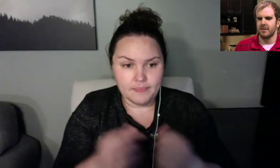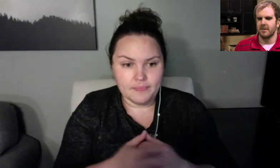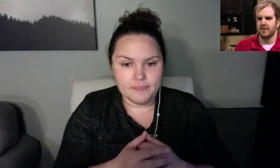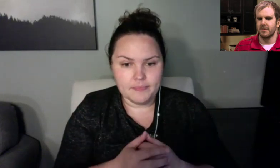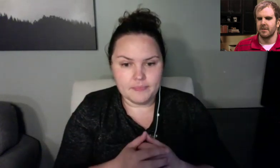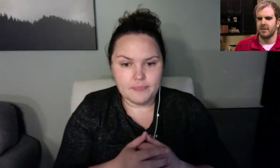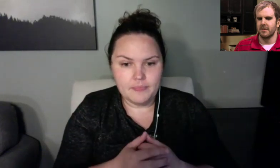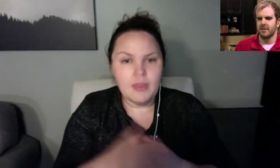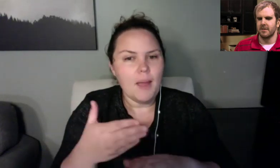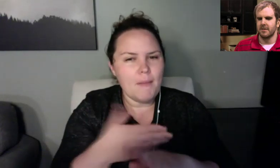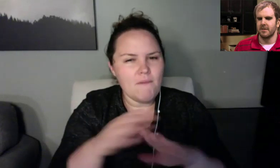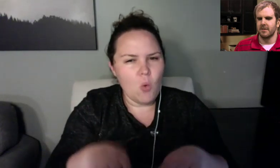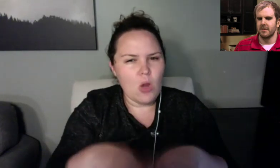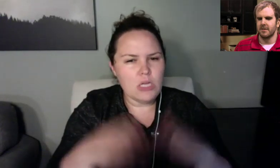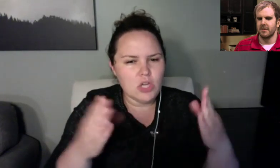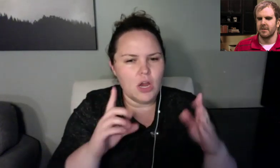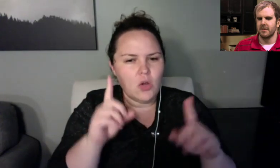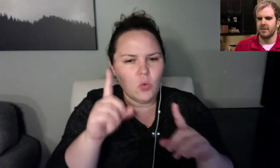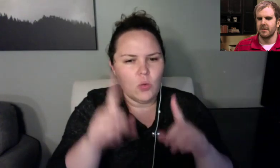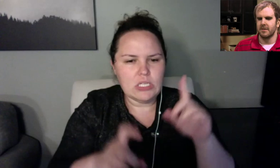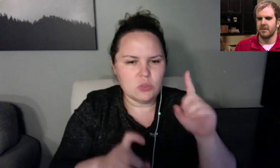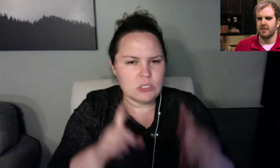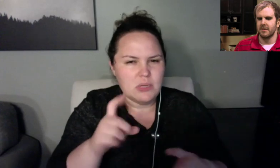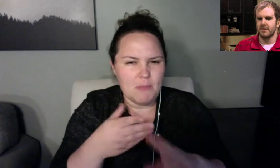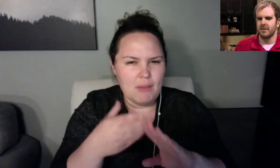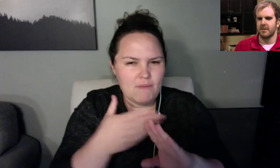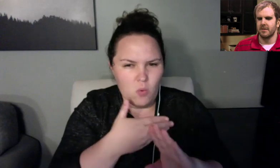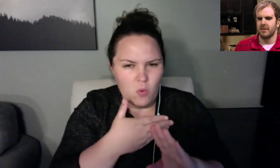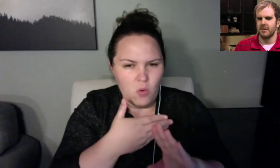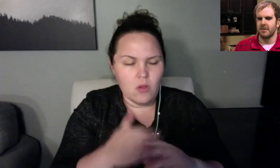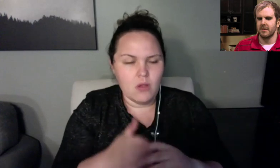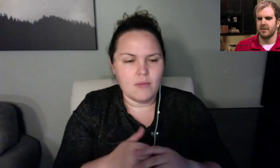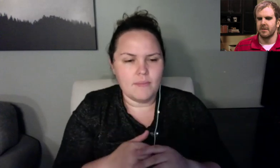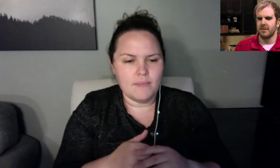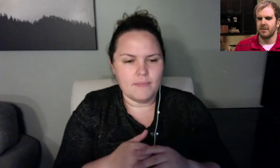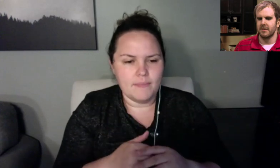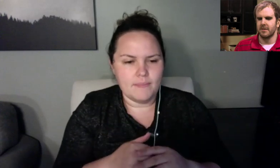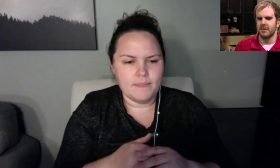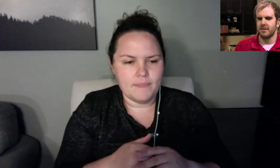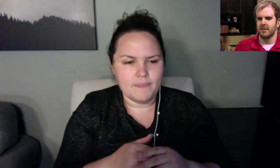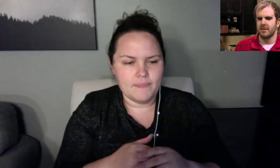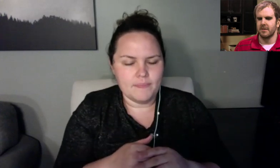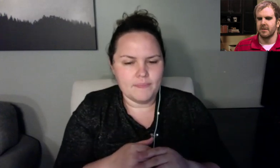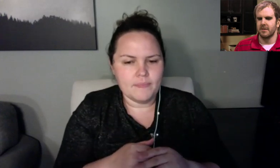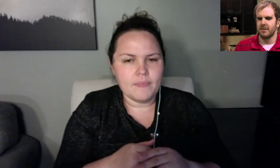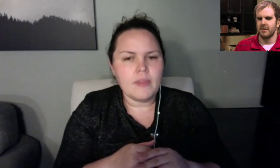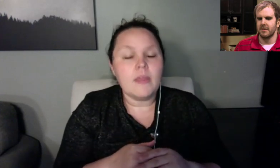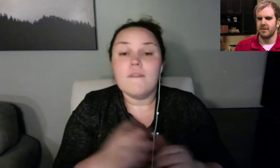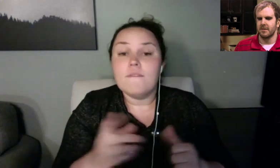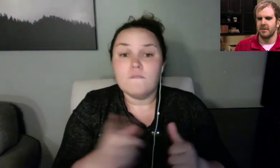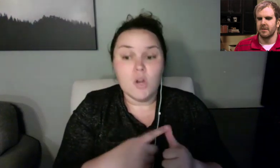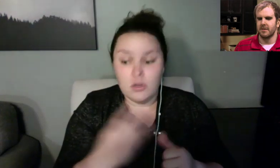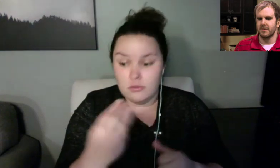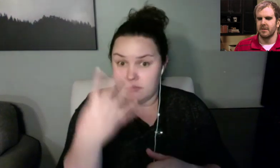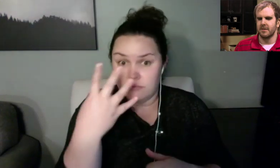open things up for questions is to just introduce yourself.